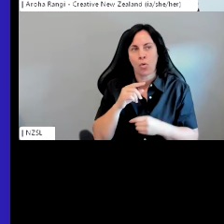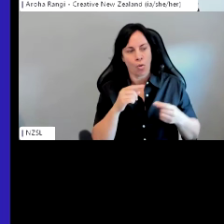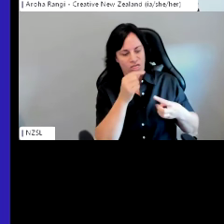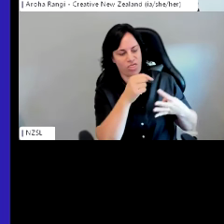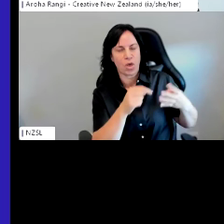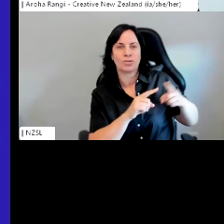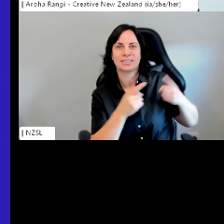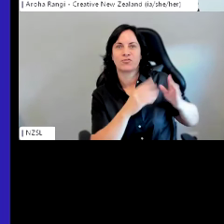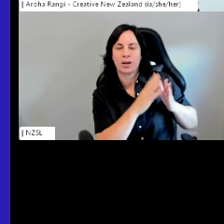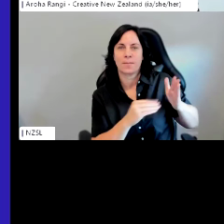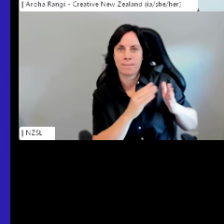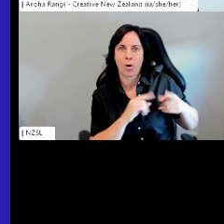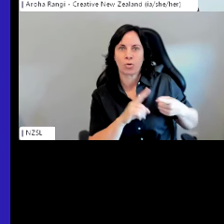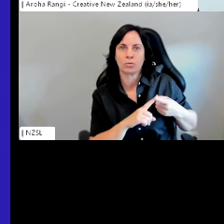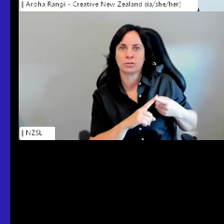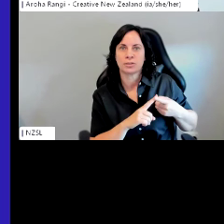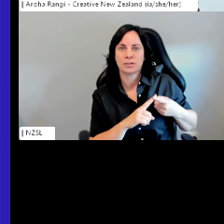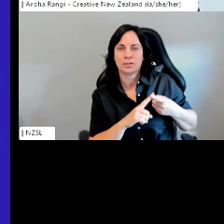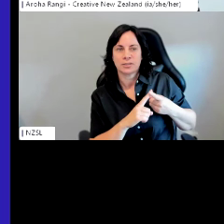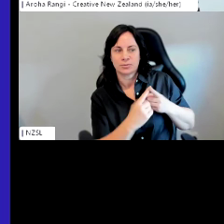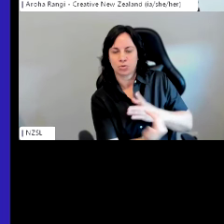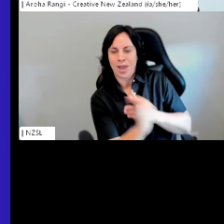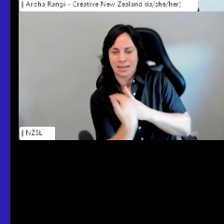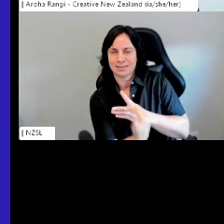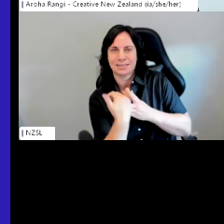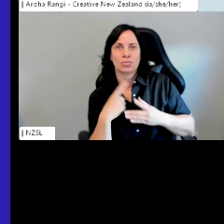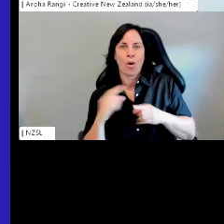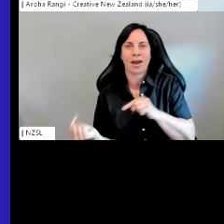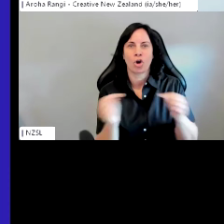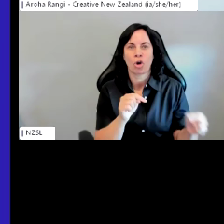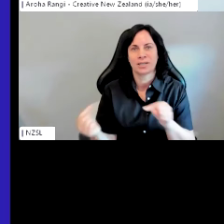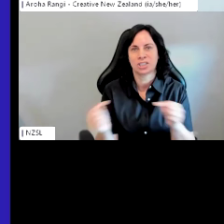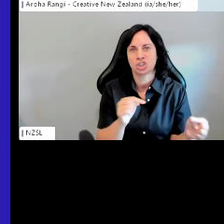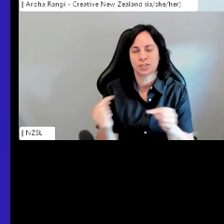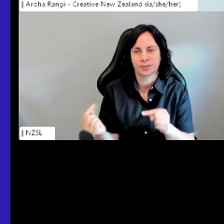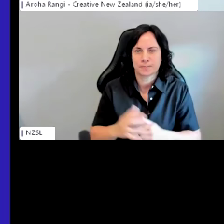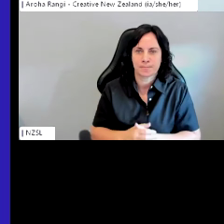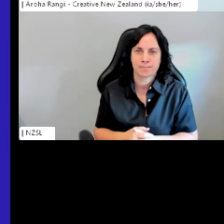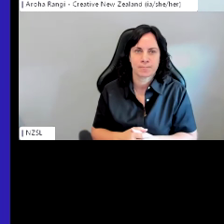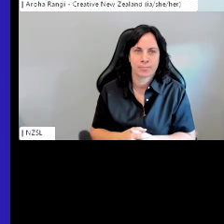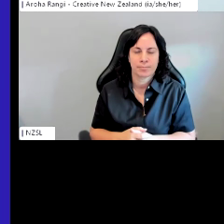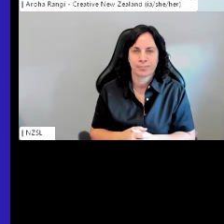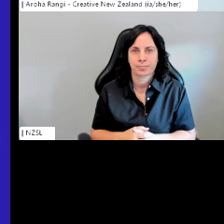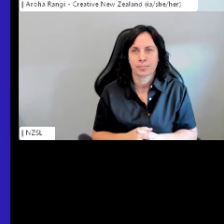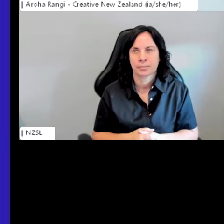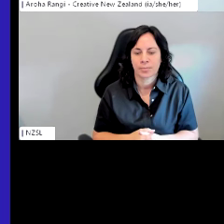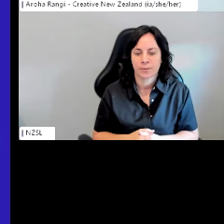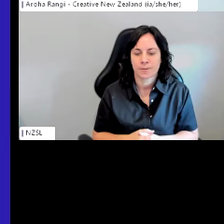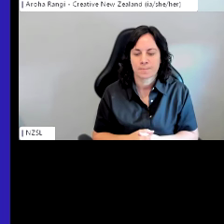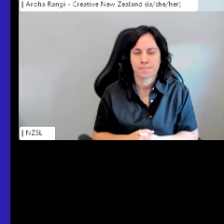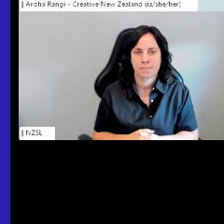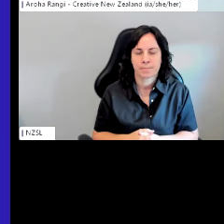um to pull Google uh because it's their biggest competitor. Um I I think that um I I think that